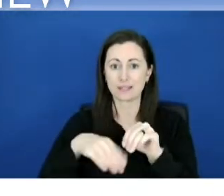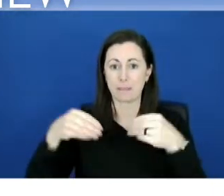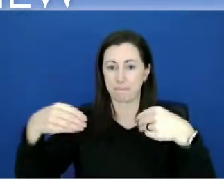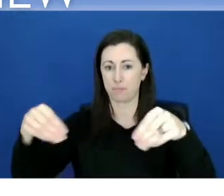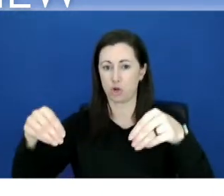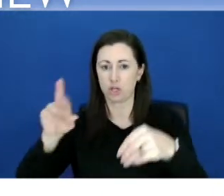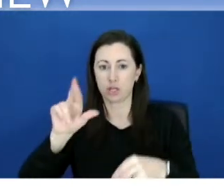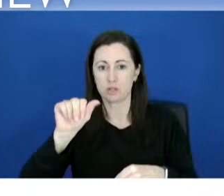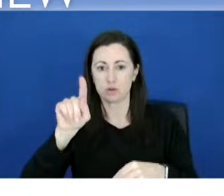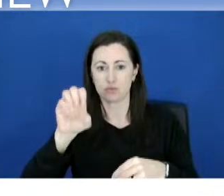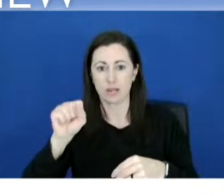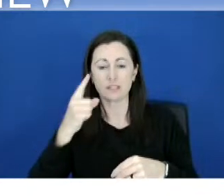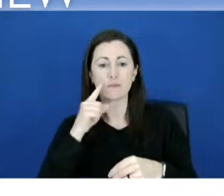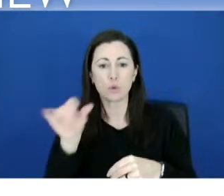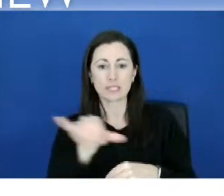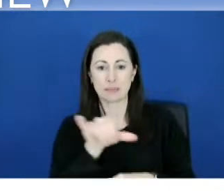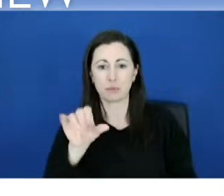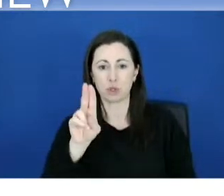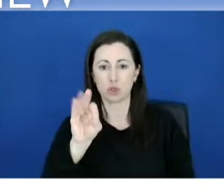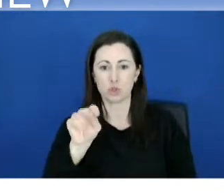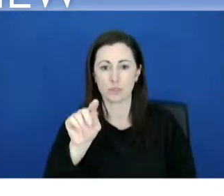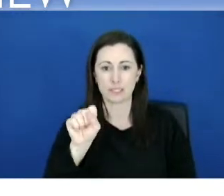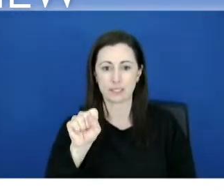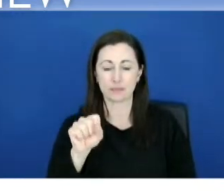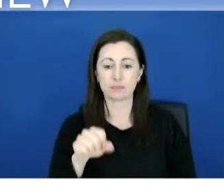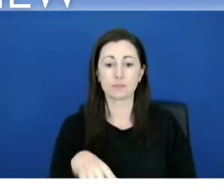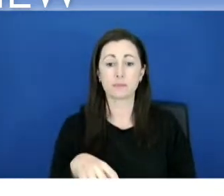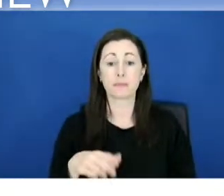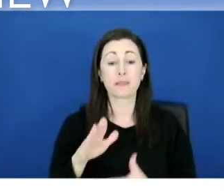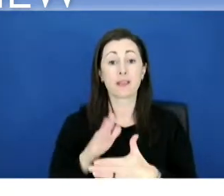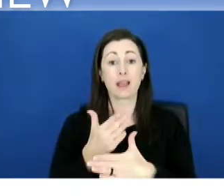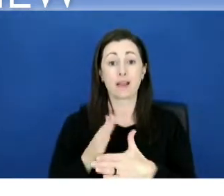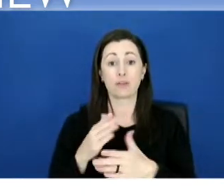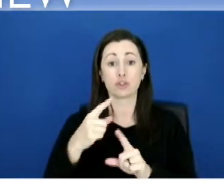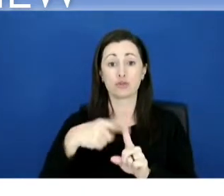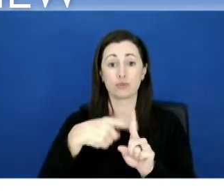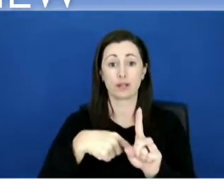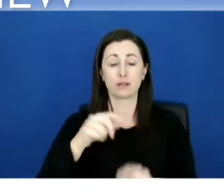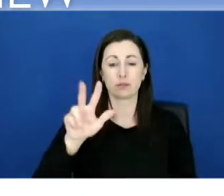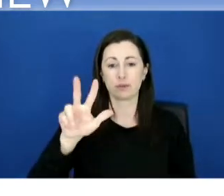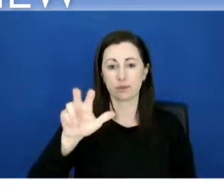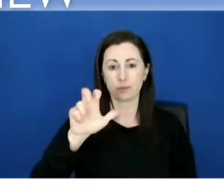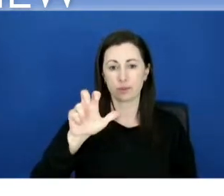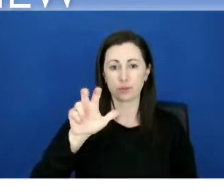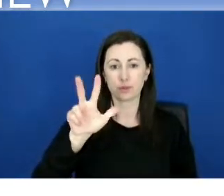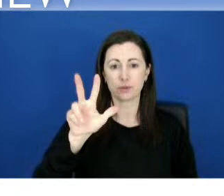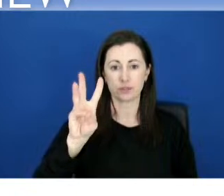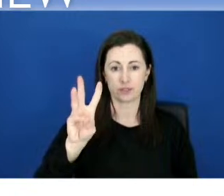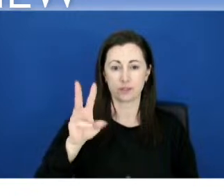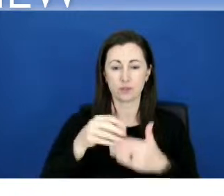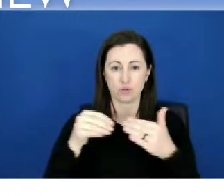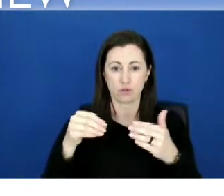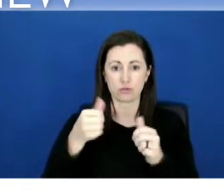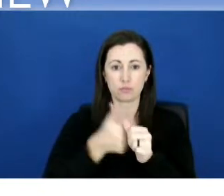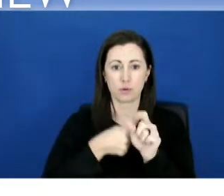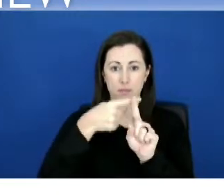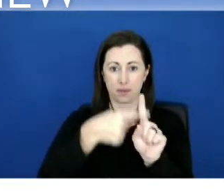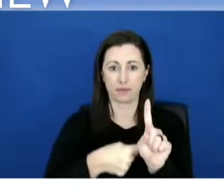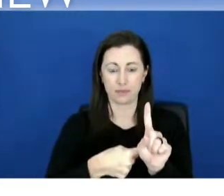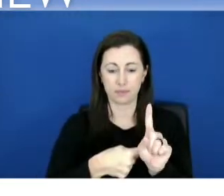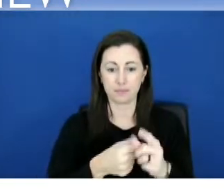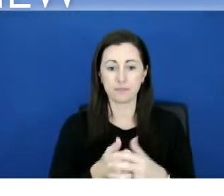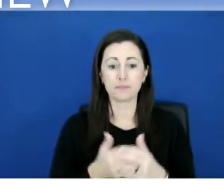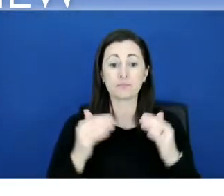40% LESS THAN THE MARKET RATES